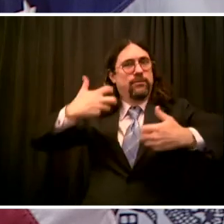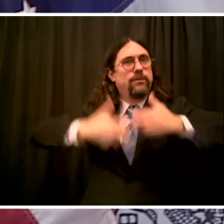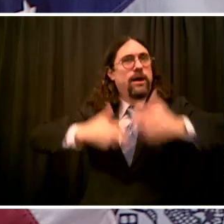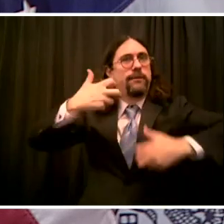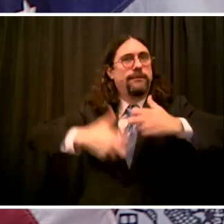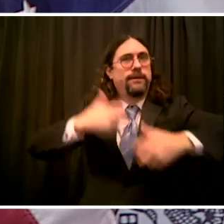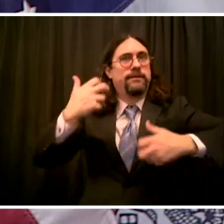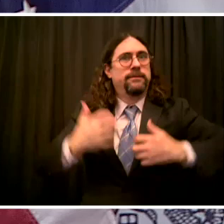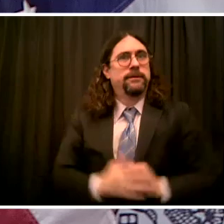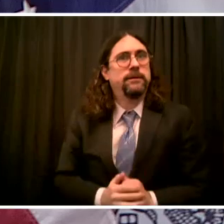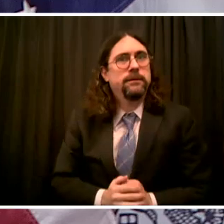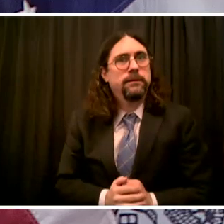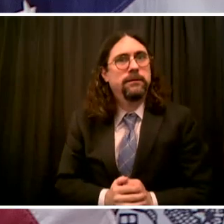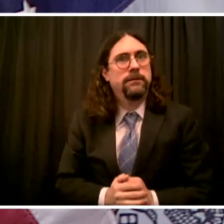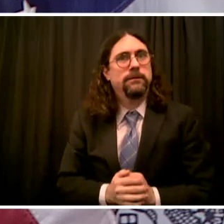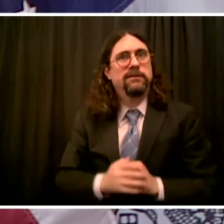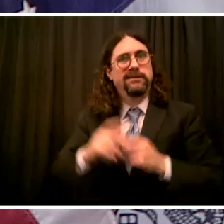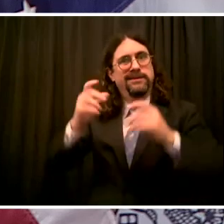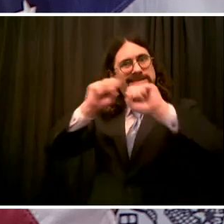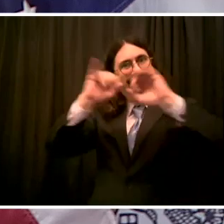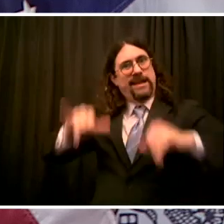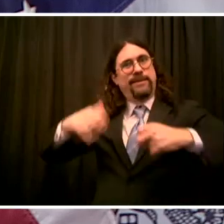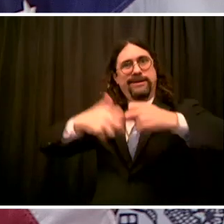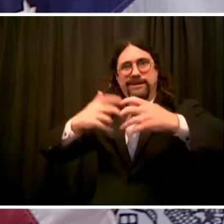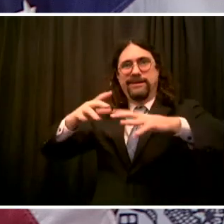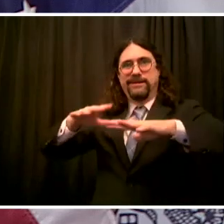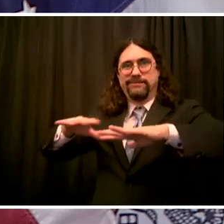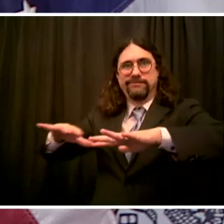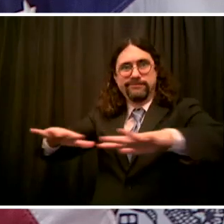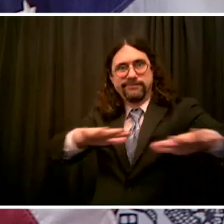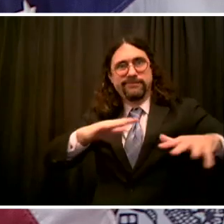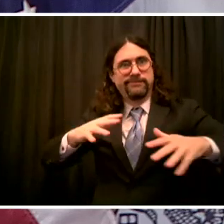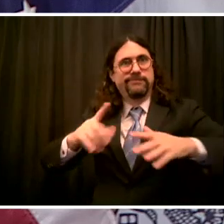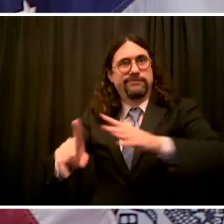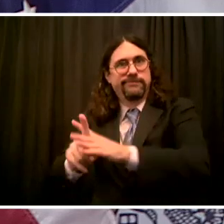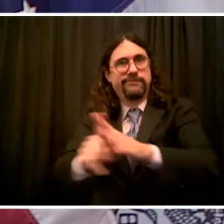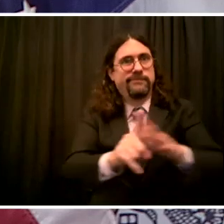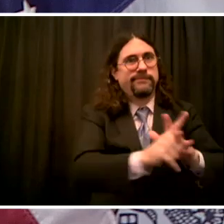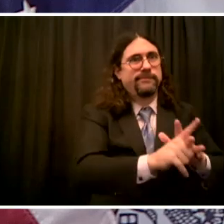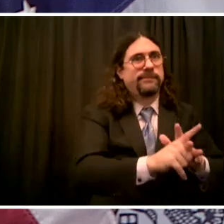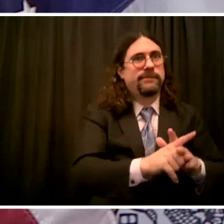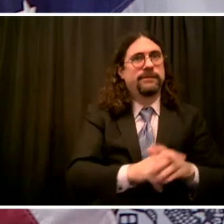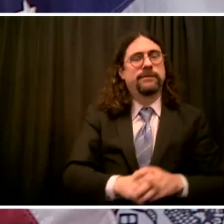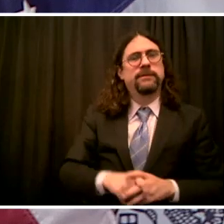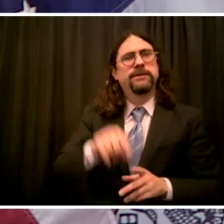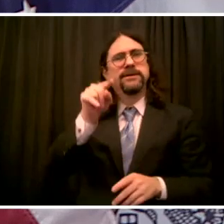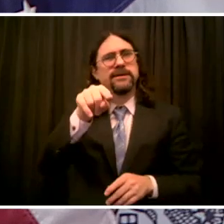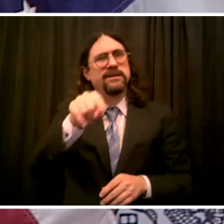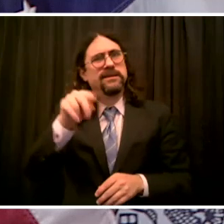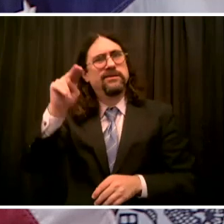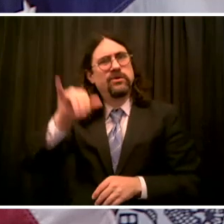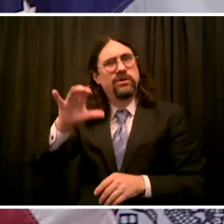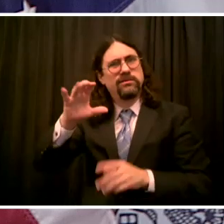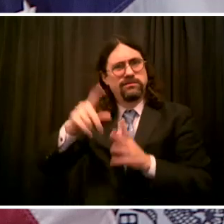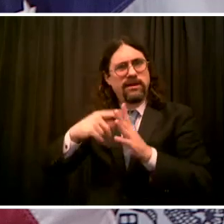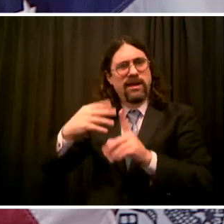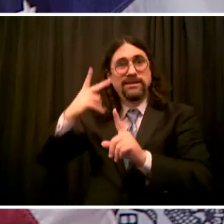ISHDEL ON A TEN-SECOND VIDEO OF A STREETBR AWL IN THE MIDDLE OF THE DAY IN BROOKLYN, IN BROAD DAYLIGHT, BYT HEWA Y,